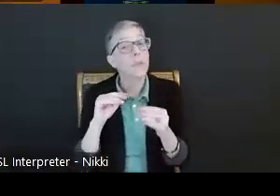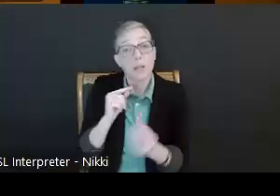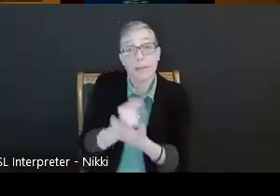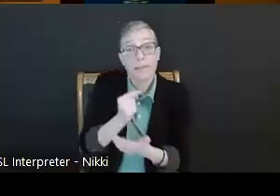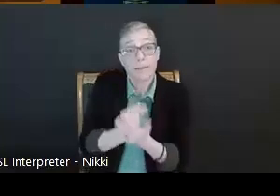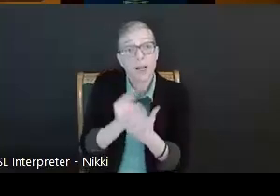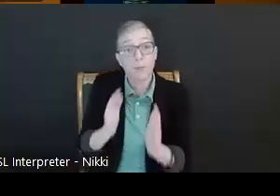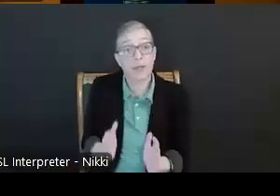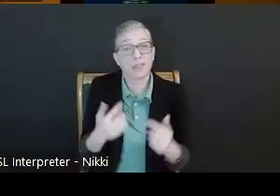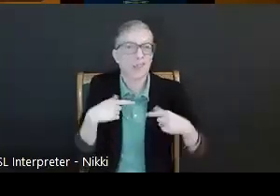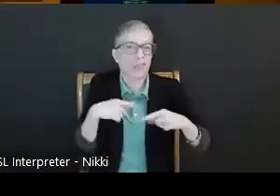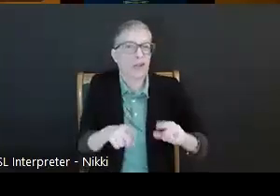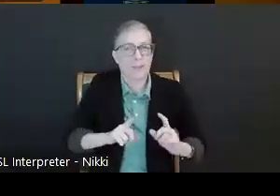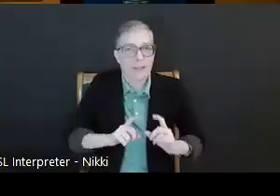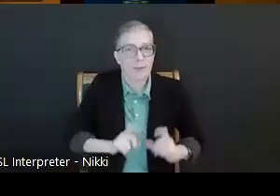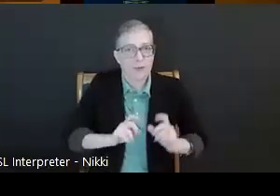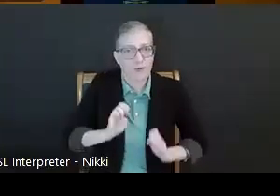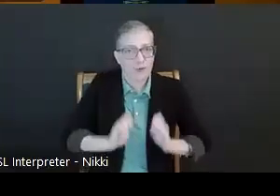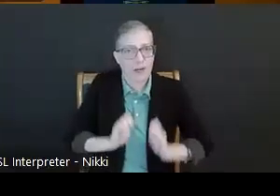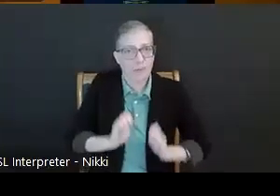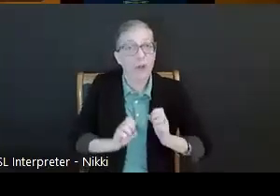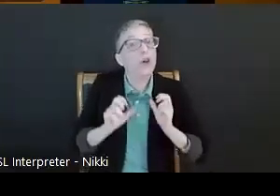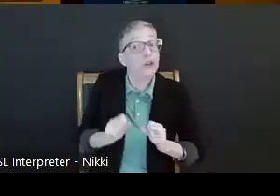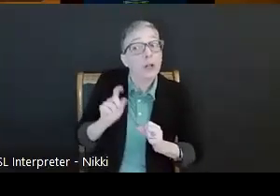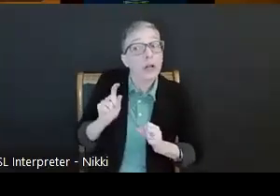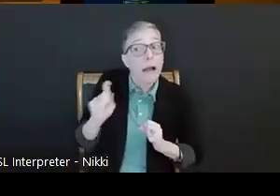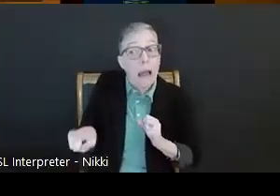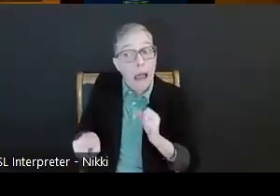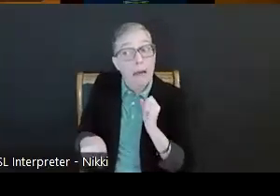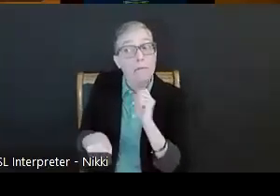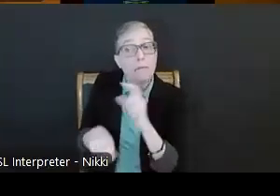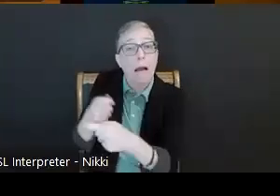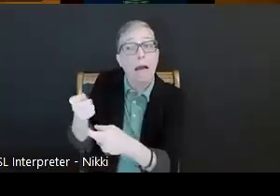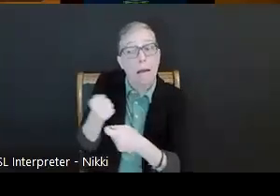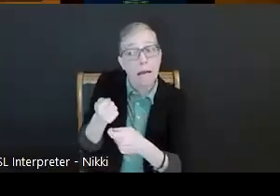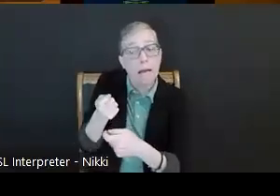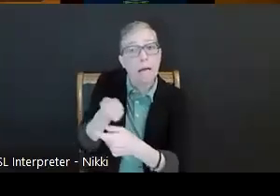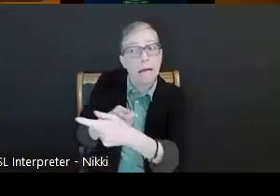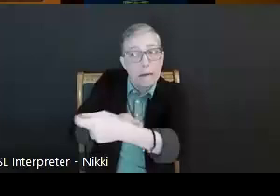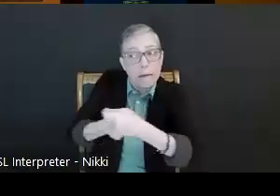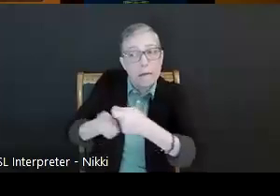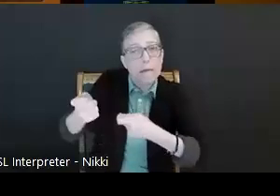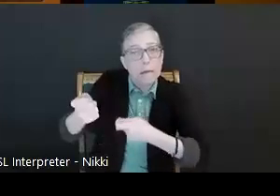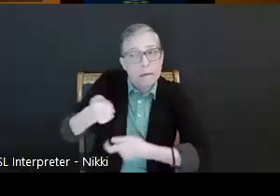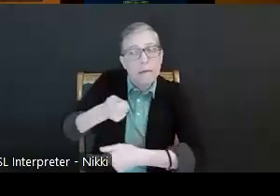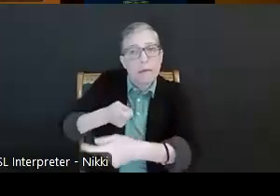with their clinical judgment to prompt deeper if they needed to um or um kind of take what they